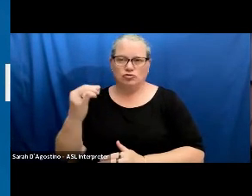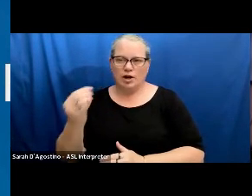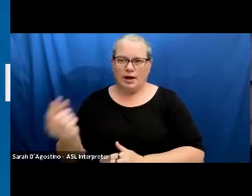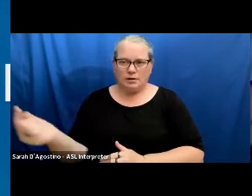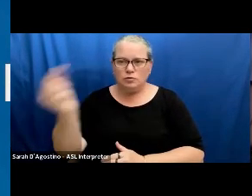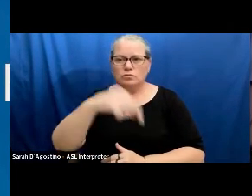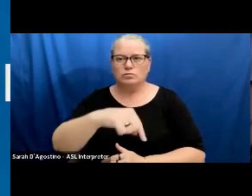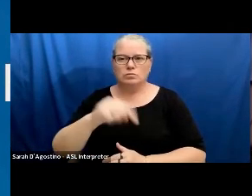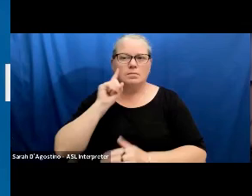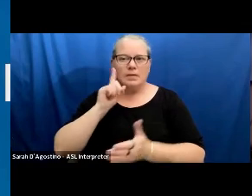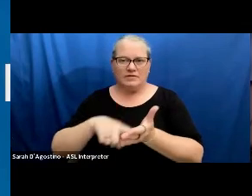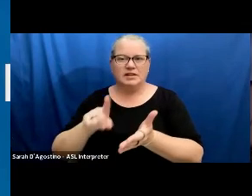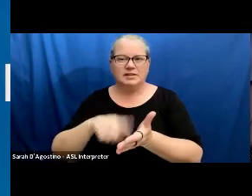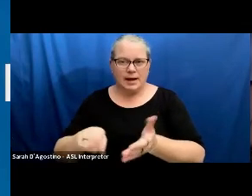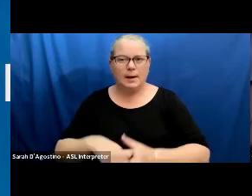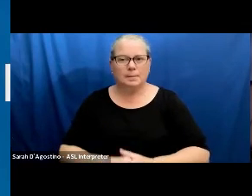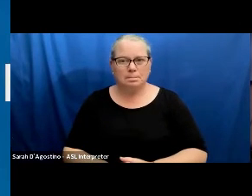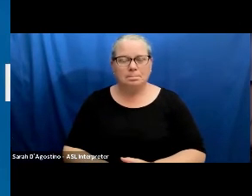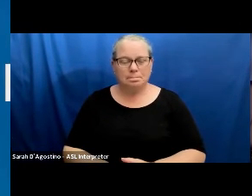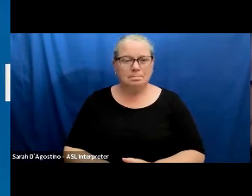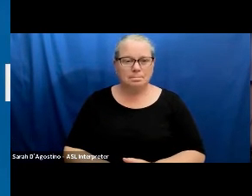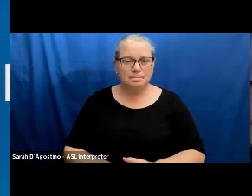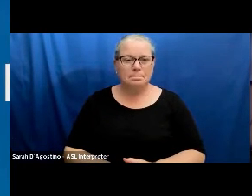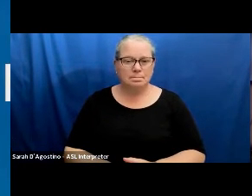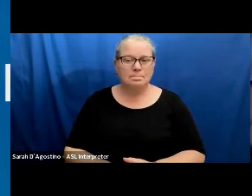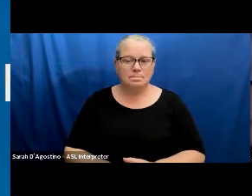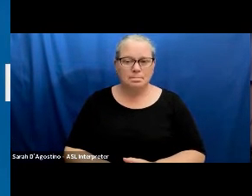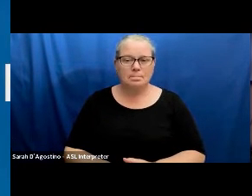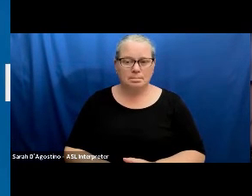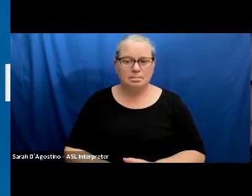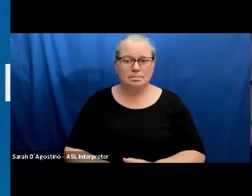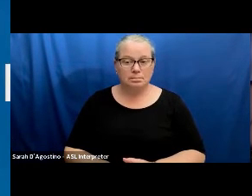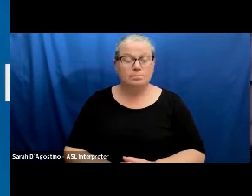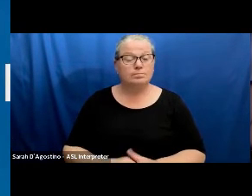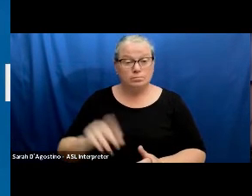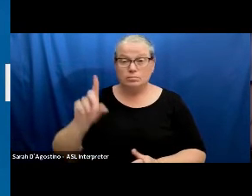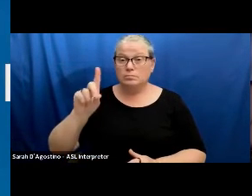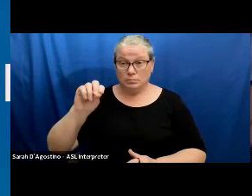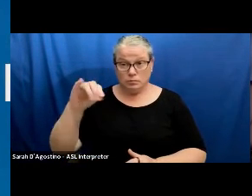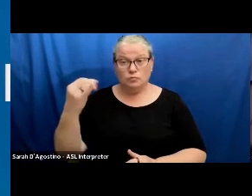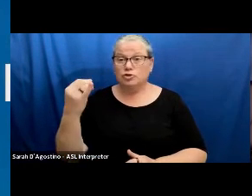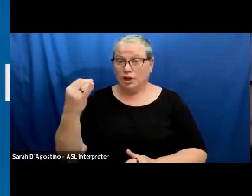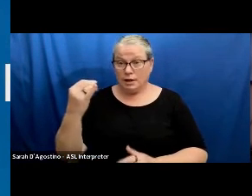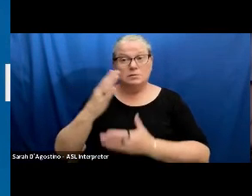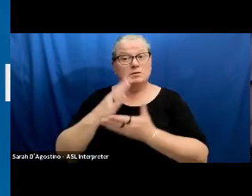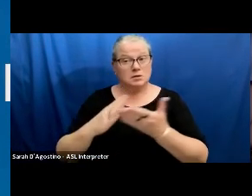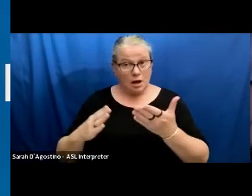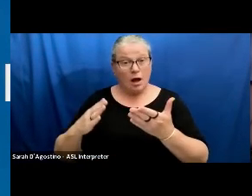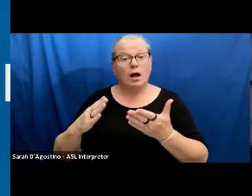the department of justice has done some great investigations and voting rights enforcement